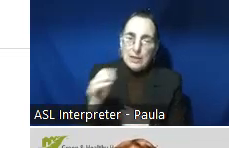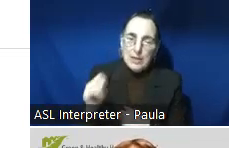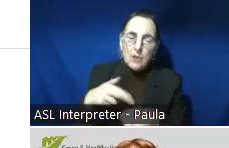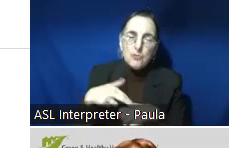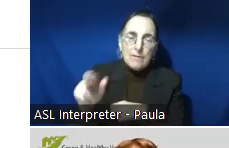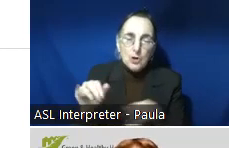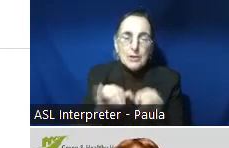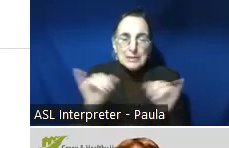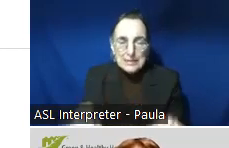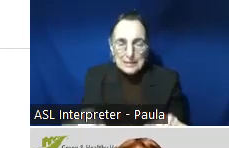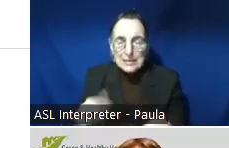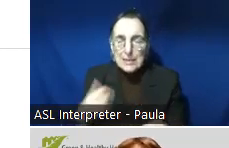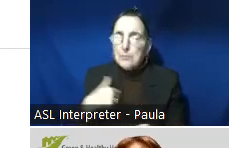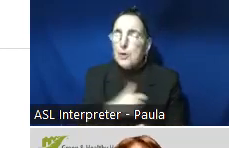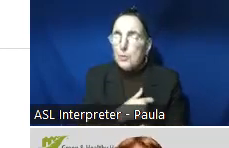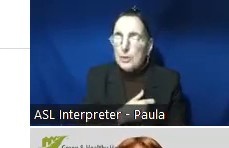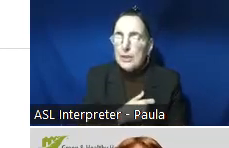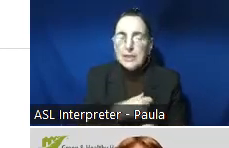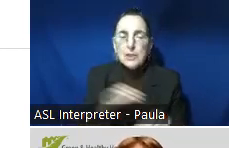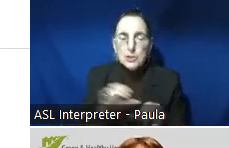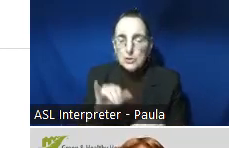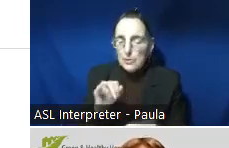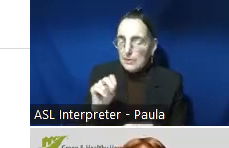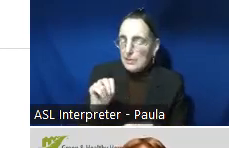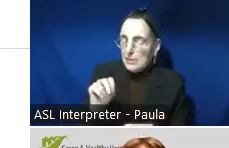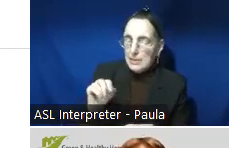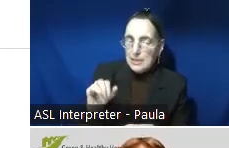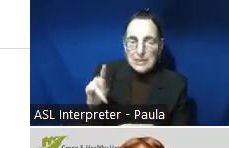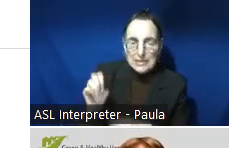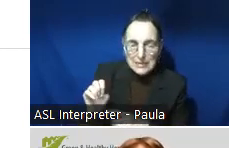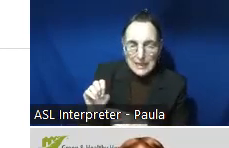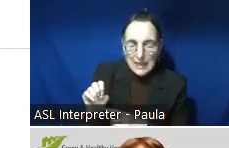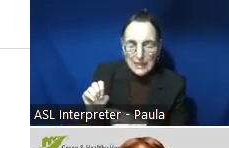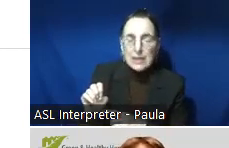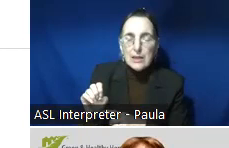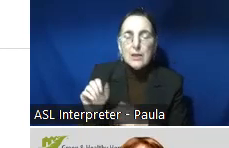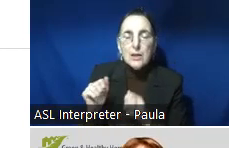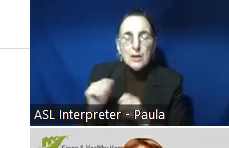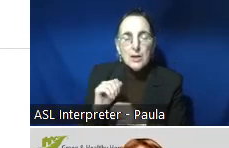then do â€“ we do the intake across all of those intakes for the state,